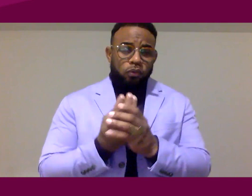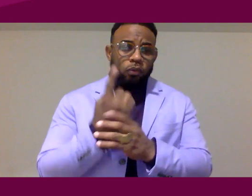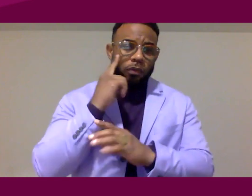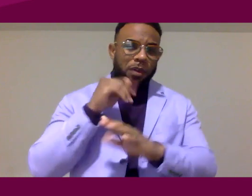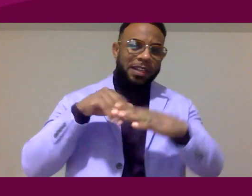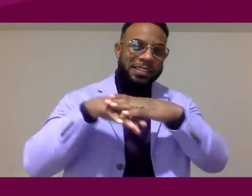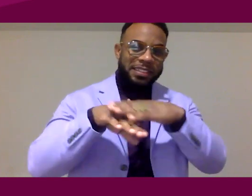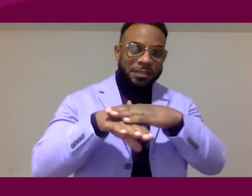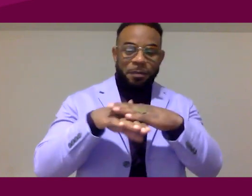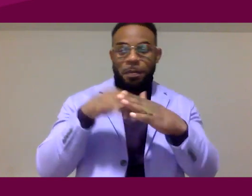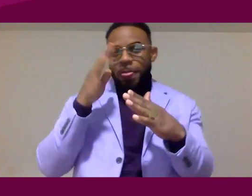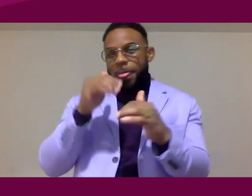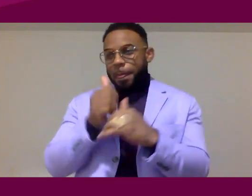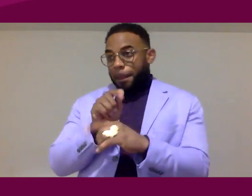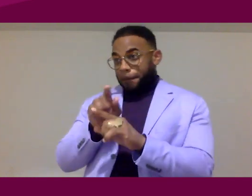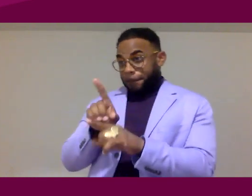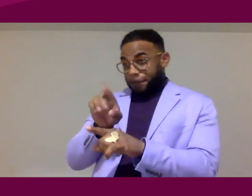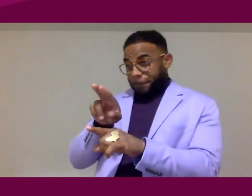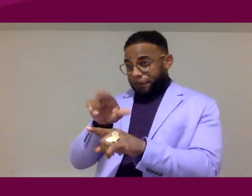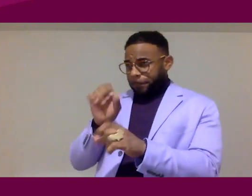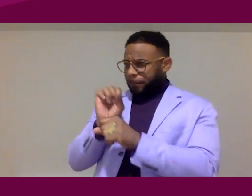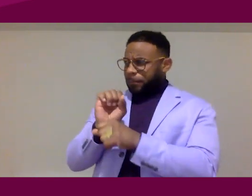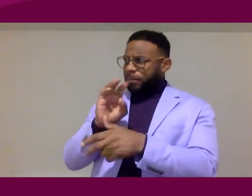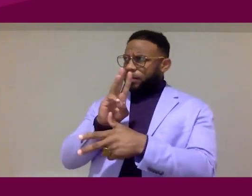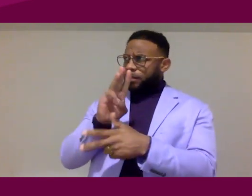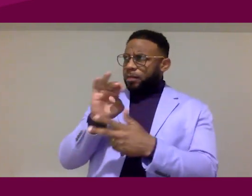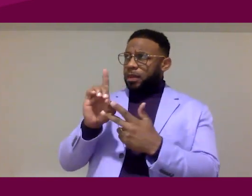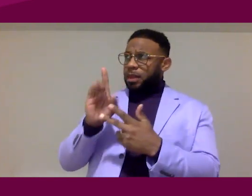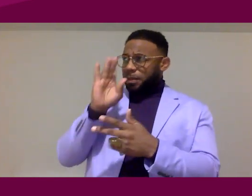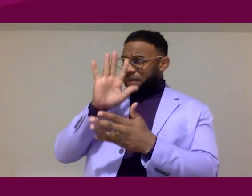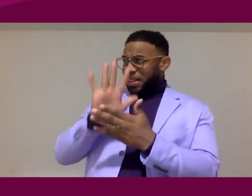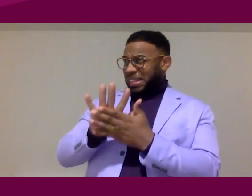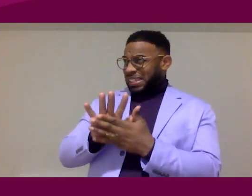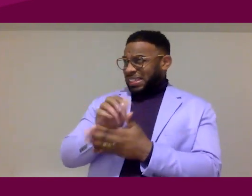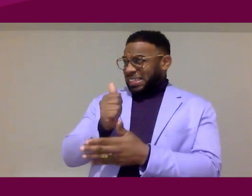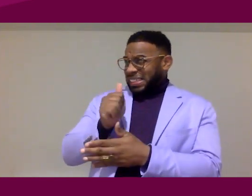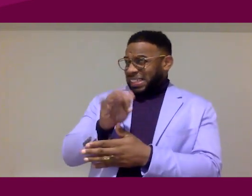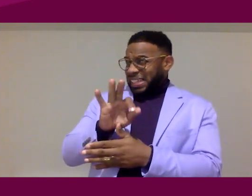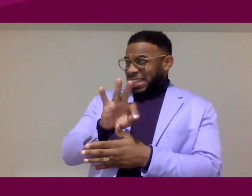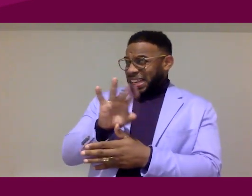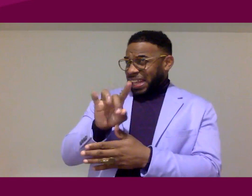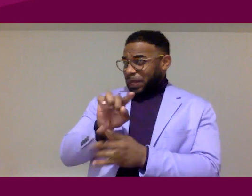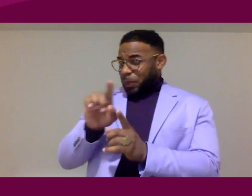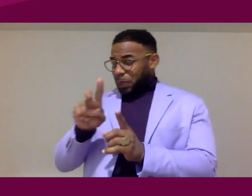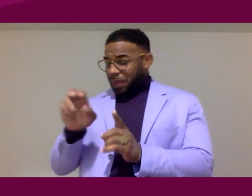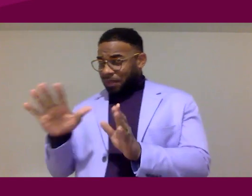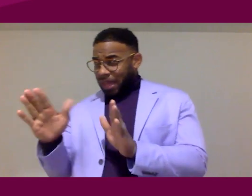So I know with you, Deborah, you worked at WID from I believe 1998 to 2005.